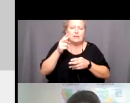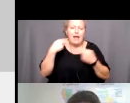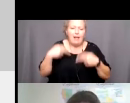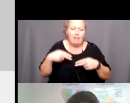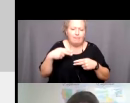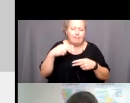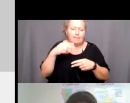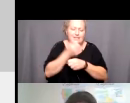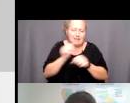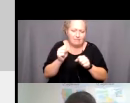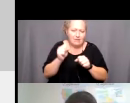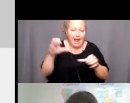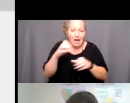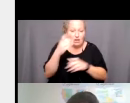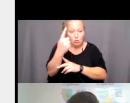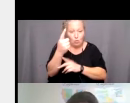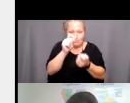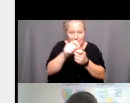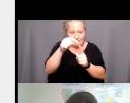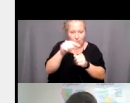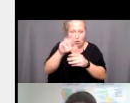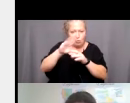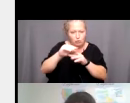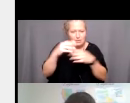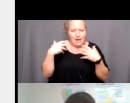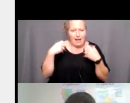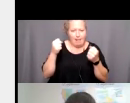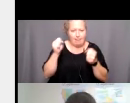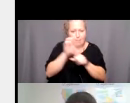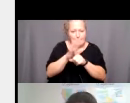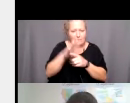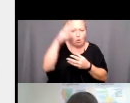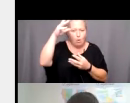action 1, reducing health impacts of wildfire smoke have several success